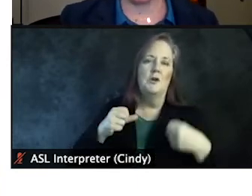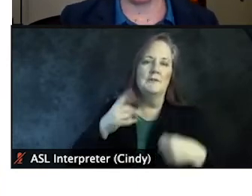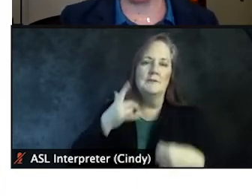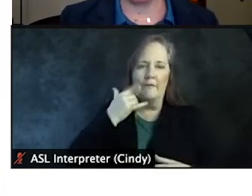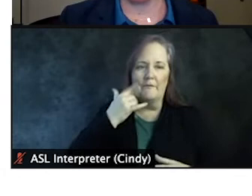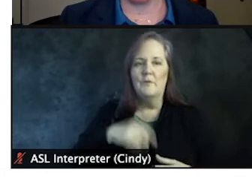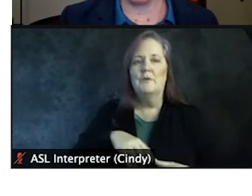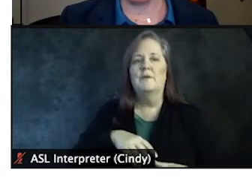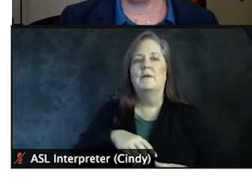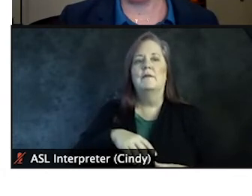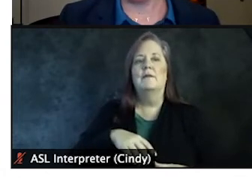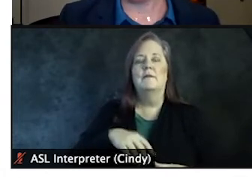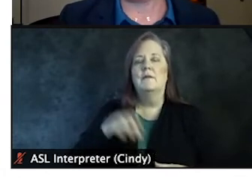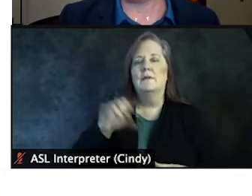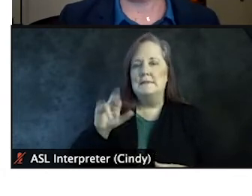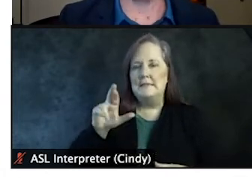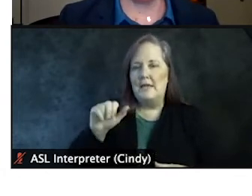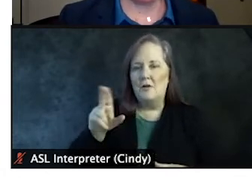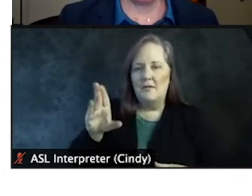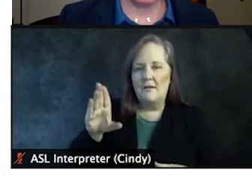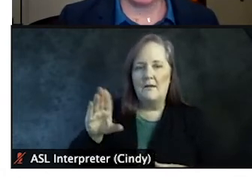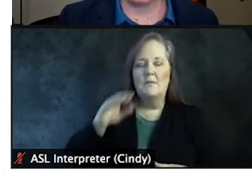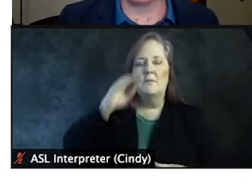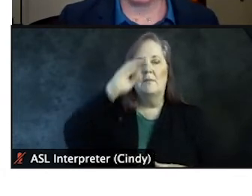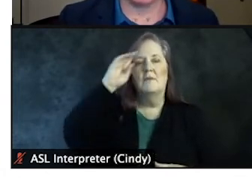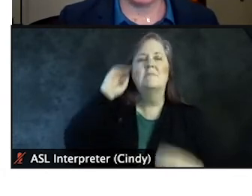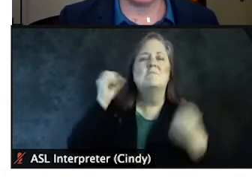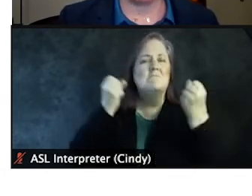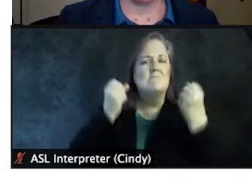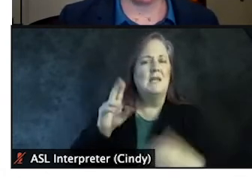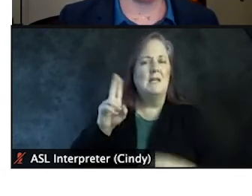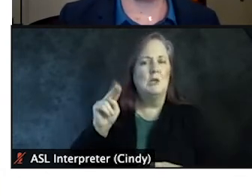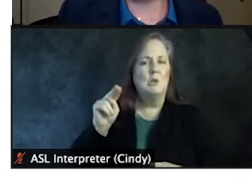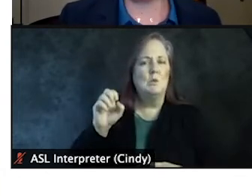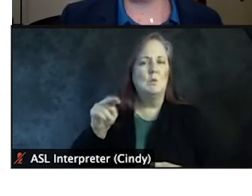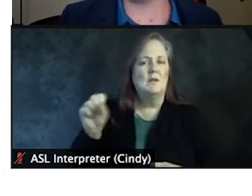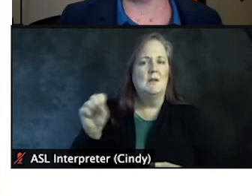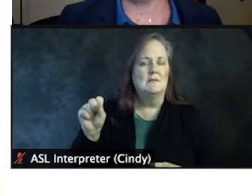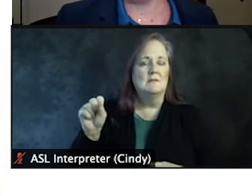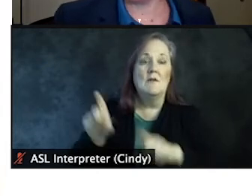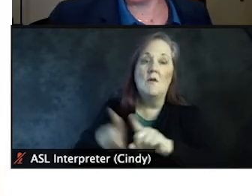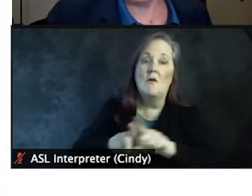at huge amounts, like $188 million almost on the one side and almost $15 million on the other.